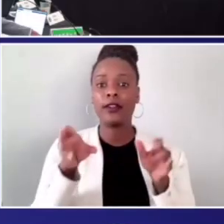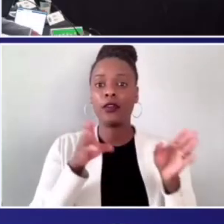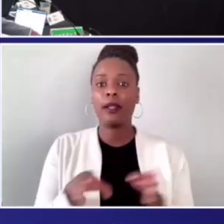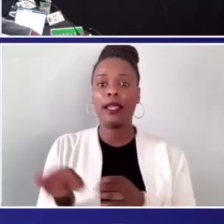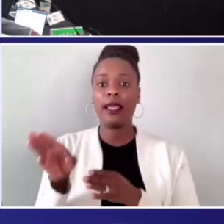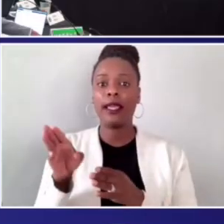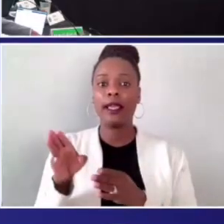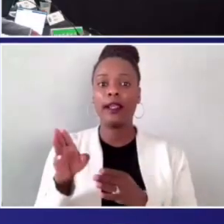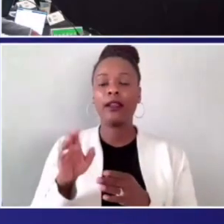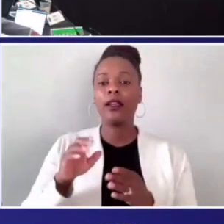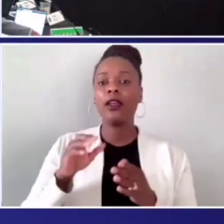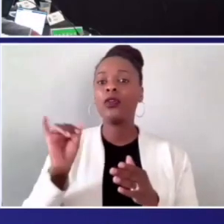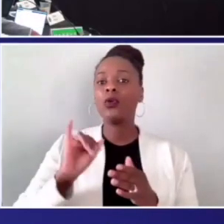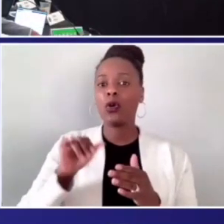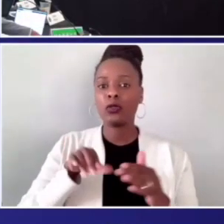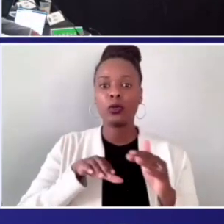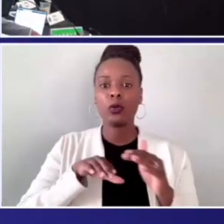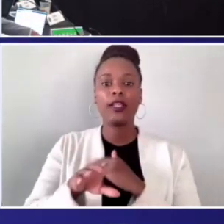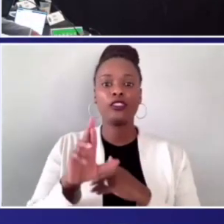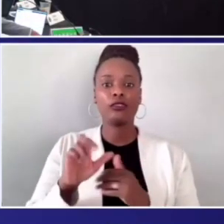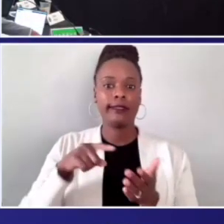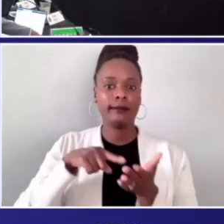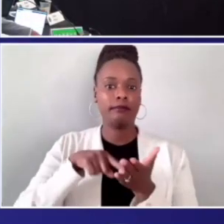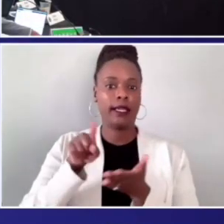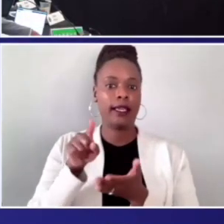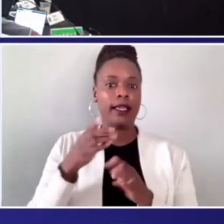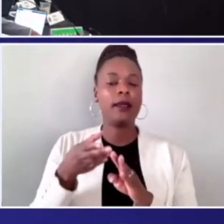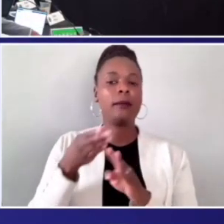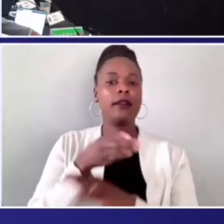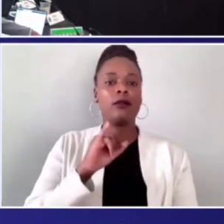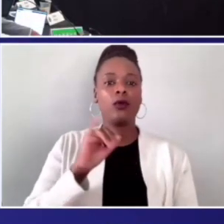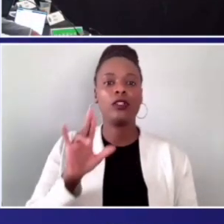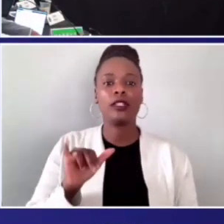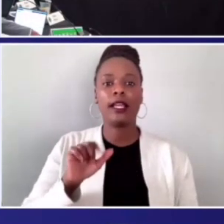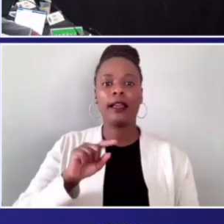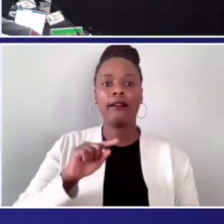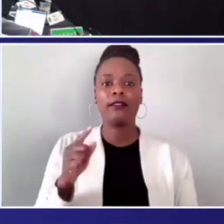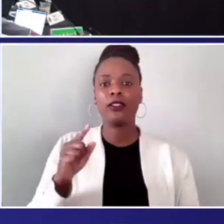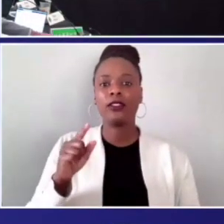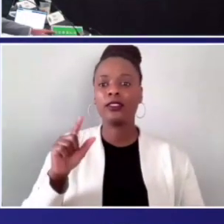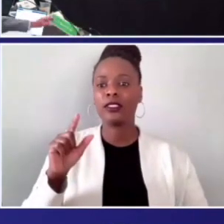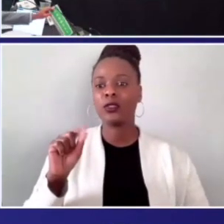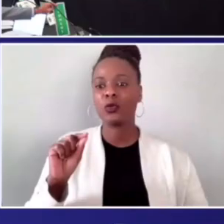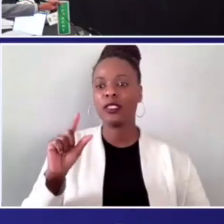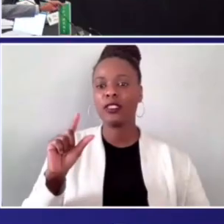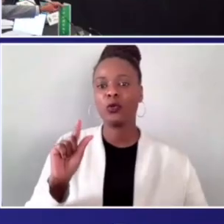also entered repayment before July 1, 2026. So it is a and.